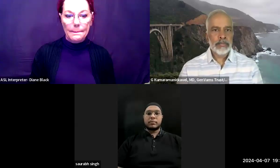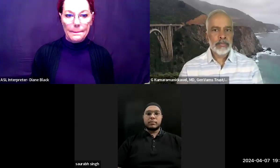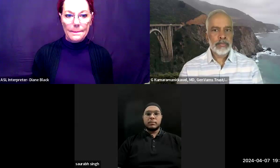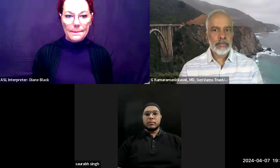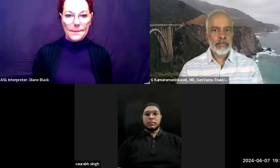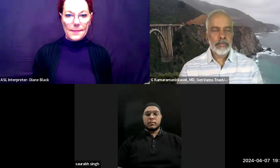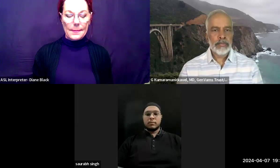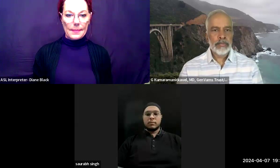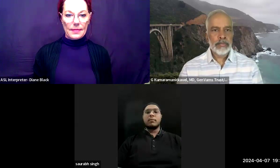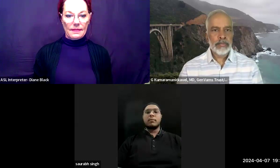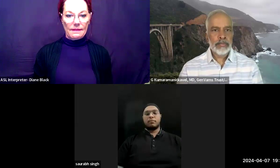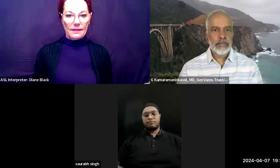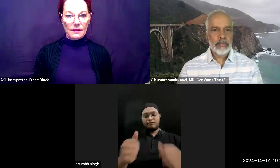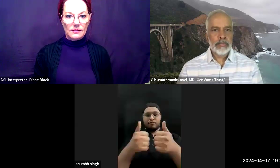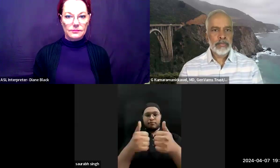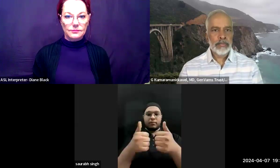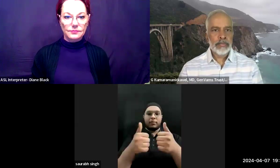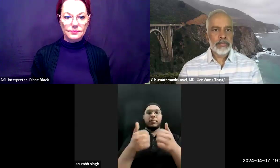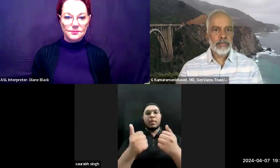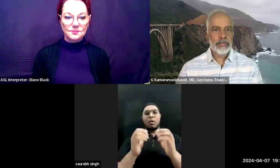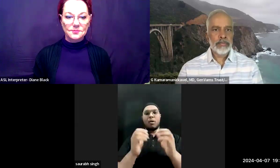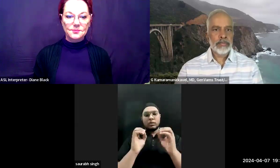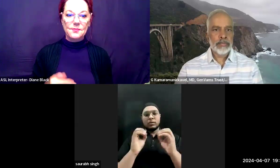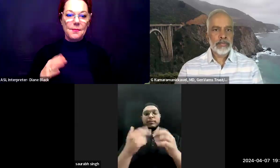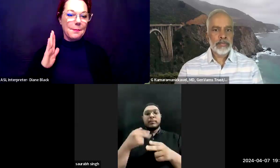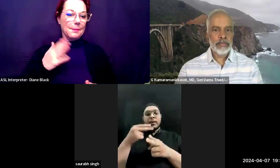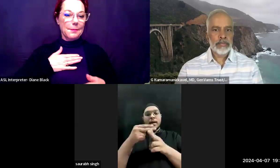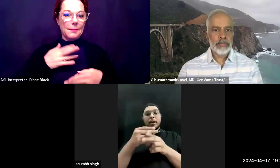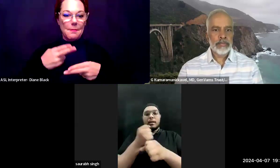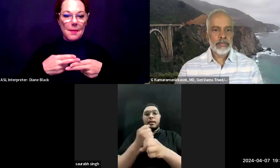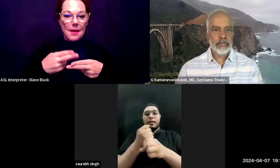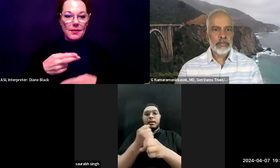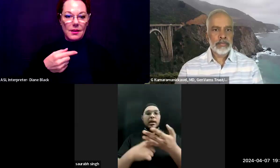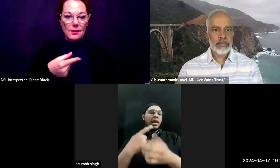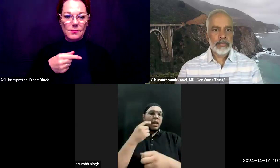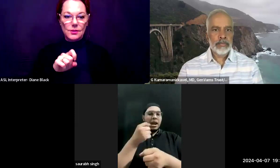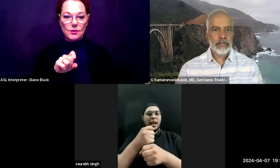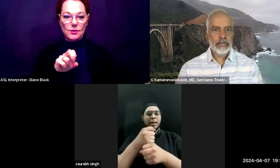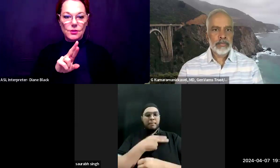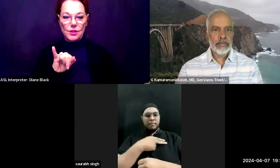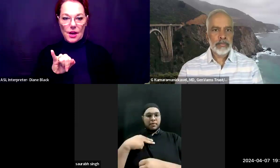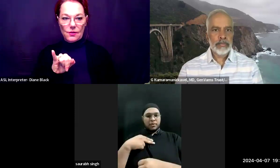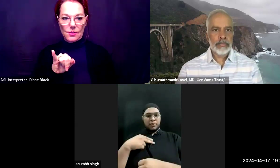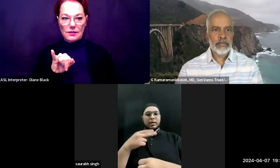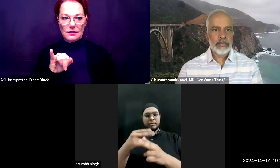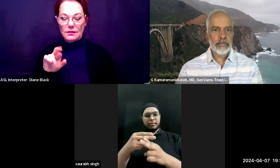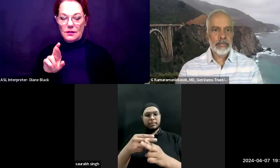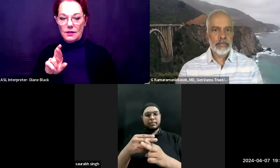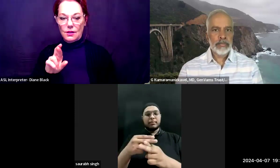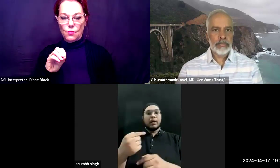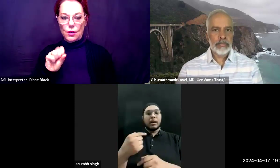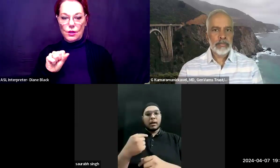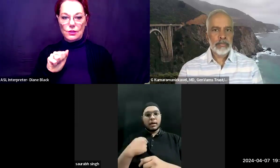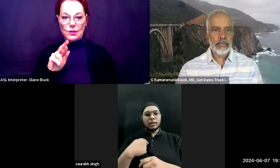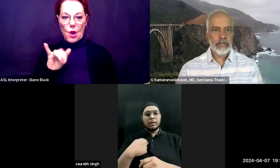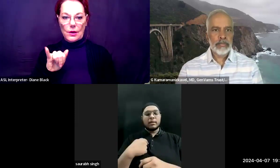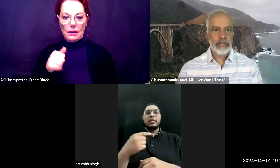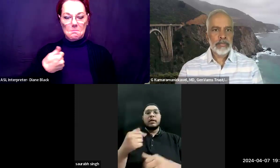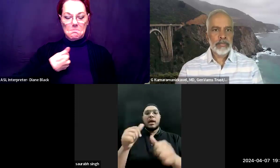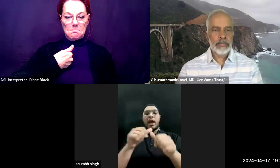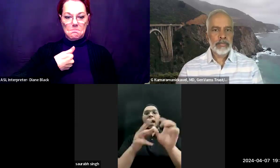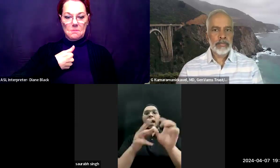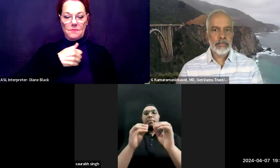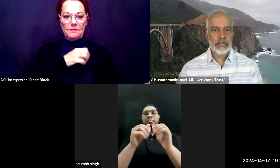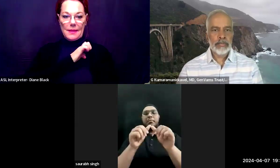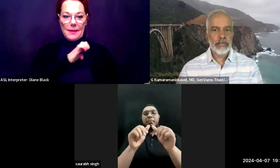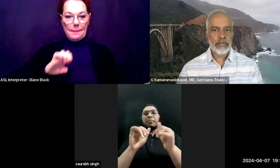[Geri speaking] All right. So we can start. My name is Geri Rosario. I am one of three ambassadors for India of the